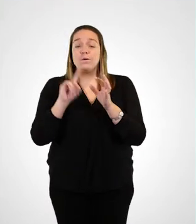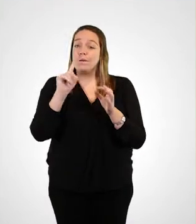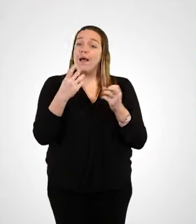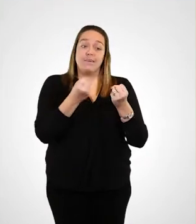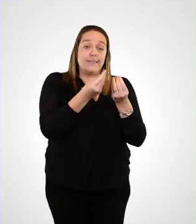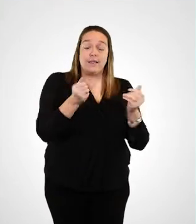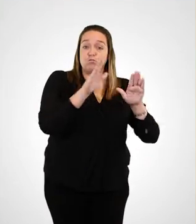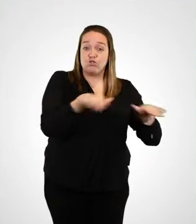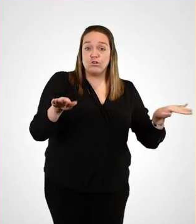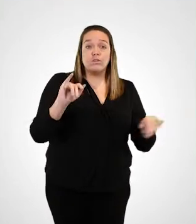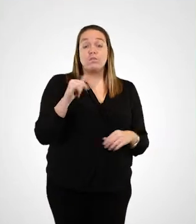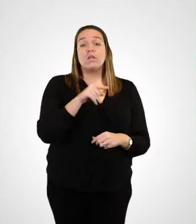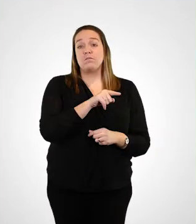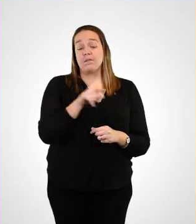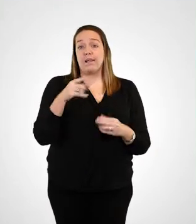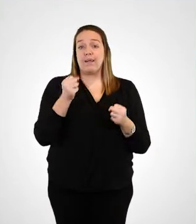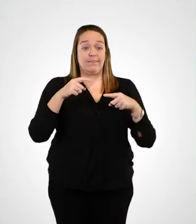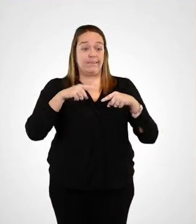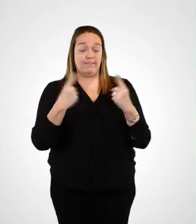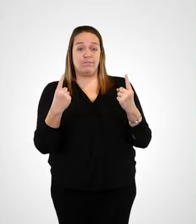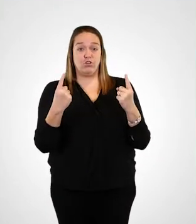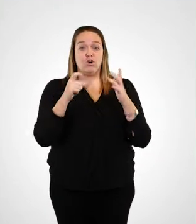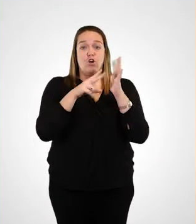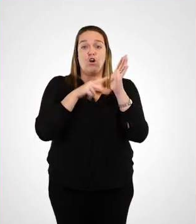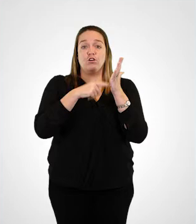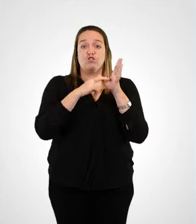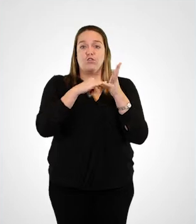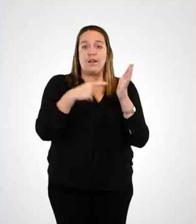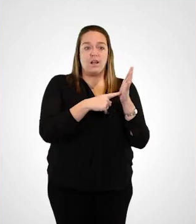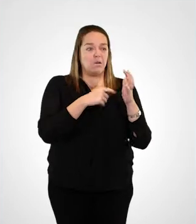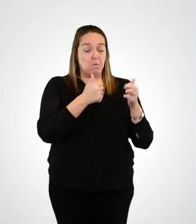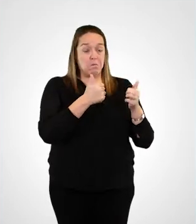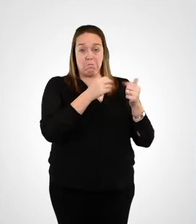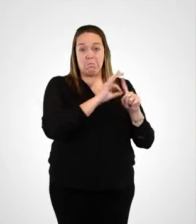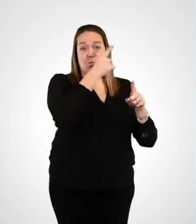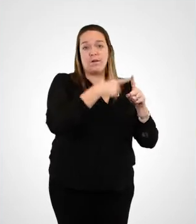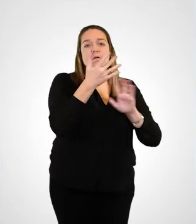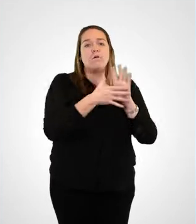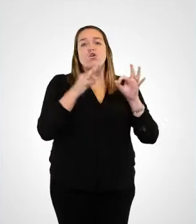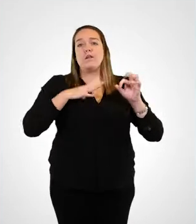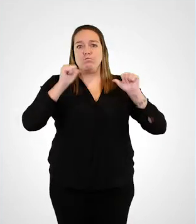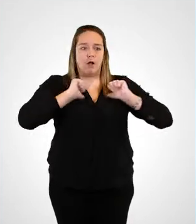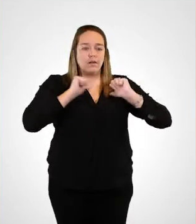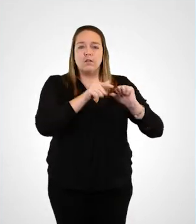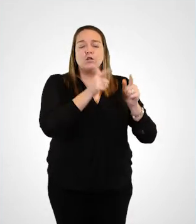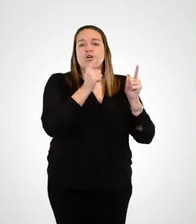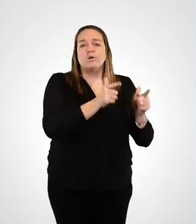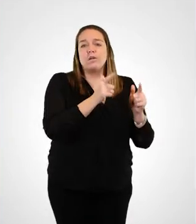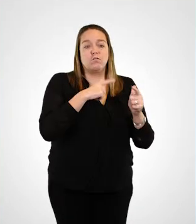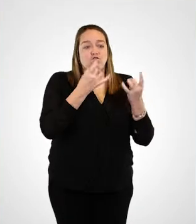On the other hand, some children may do very well with certain contrasts and they won't have to be practised very long.